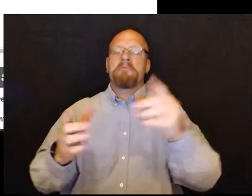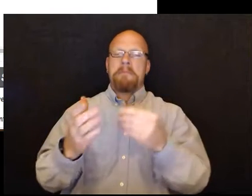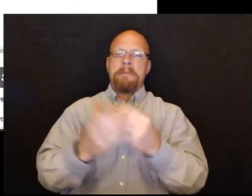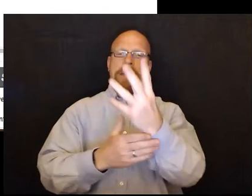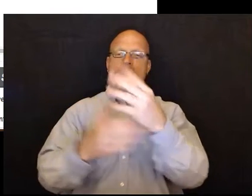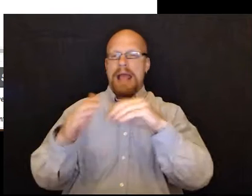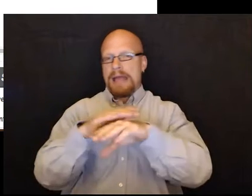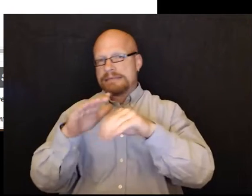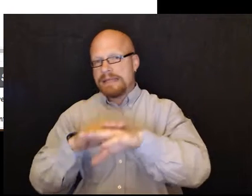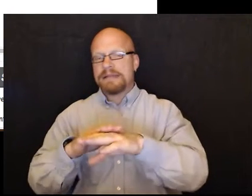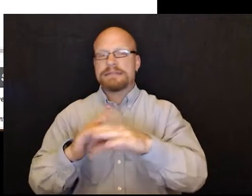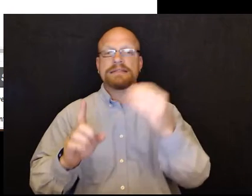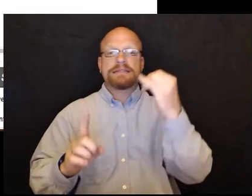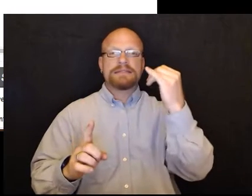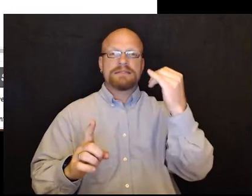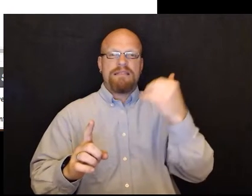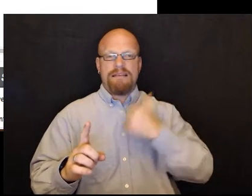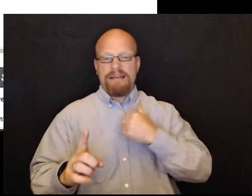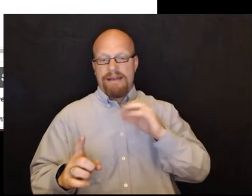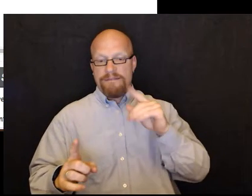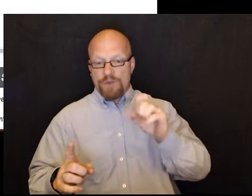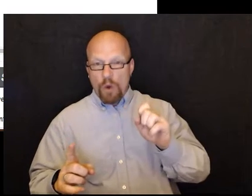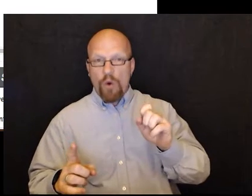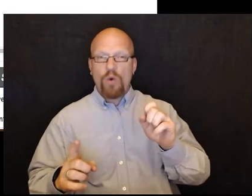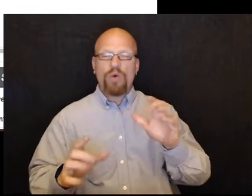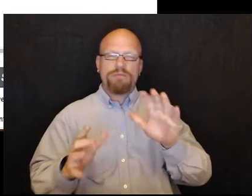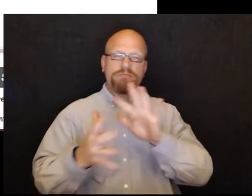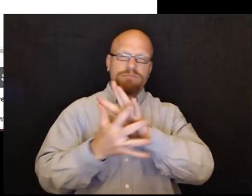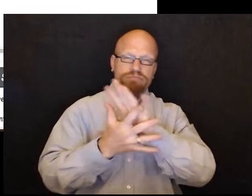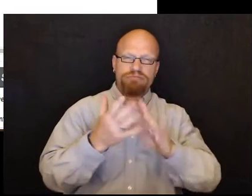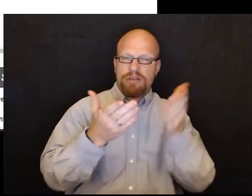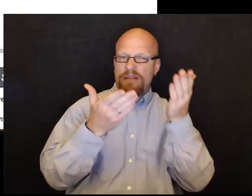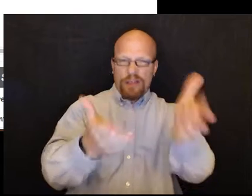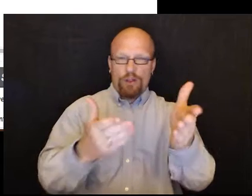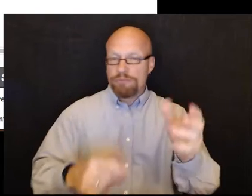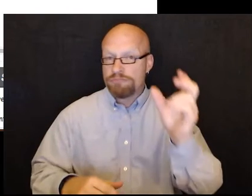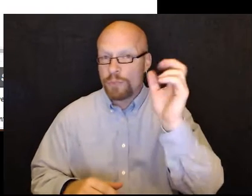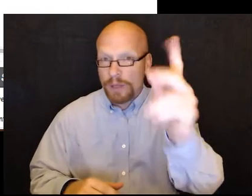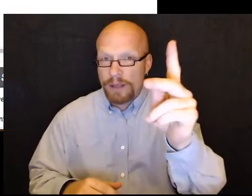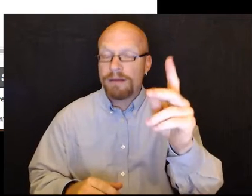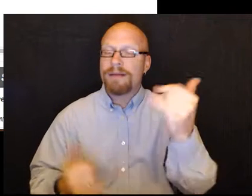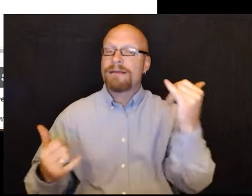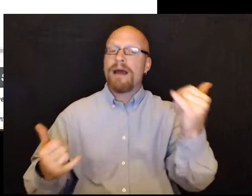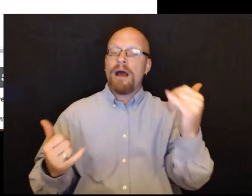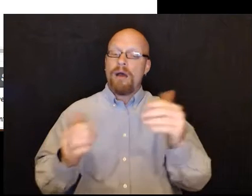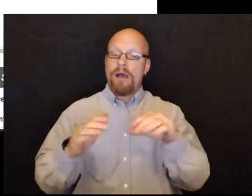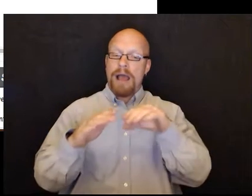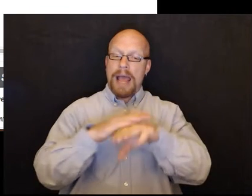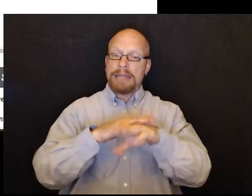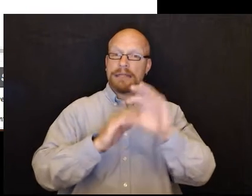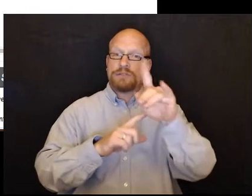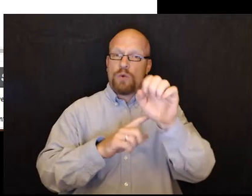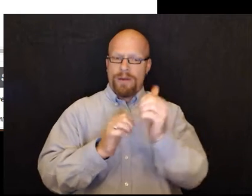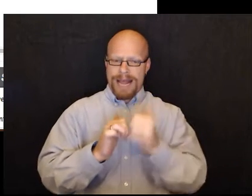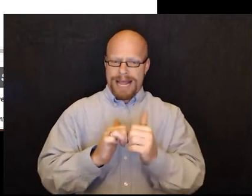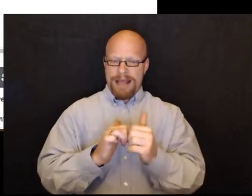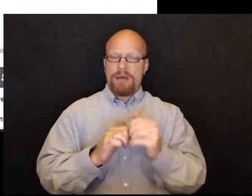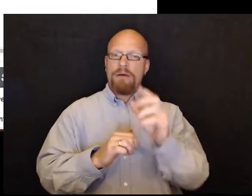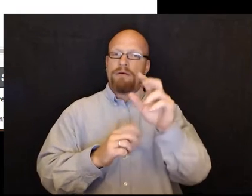this is the Pearson link click on this link on this widget and you'll have access to your homework you use everything there